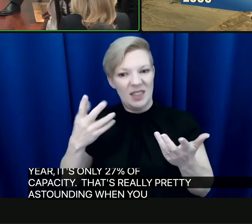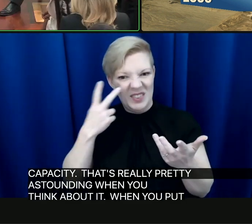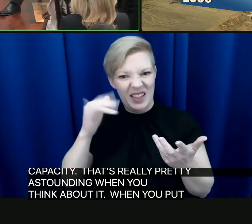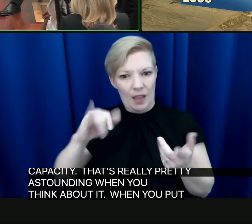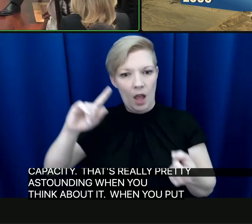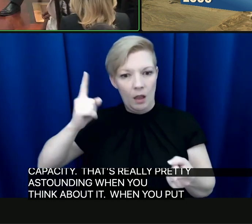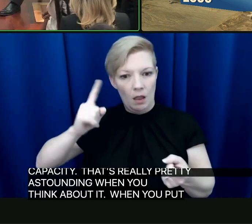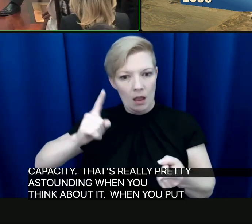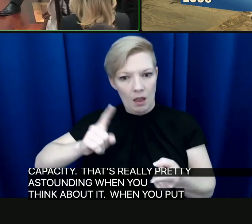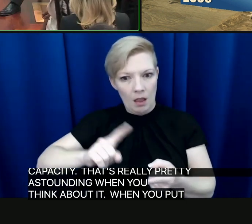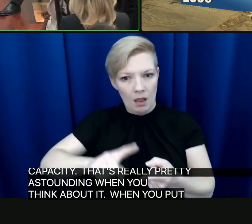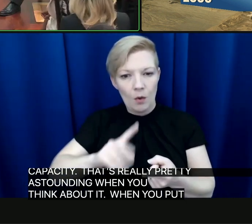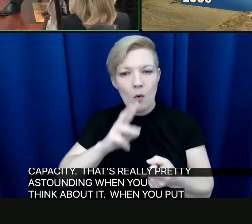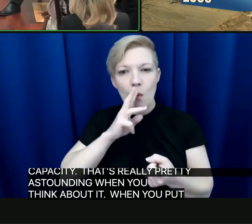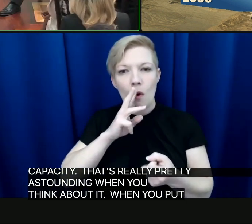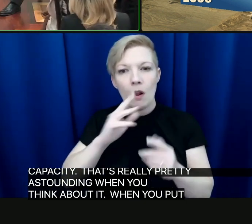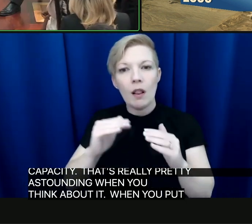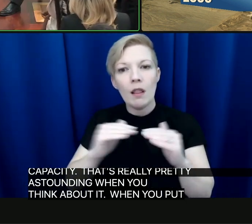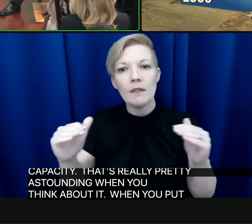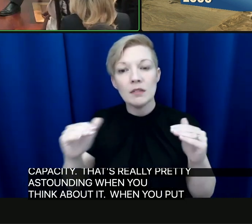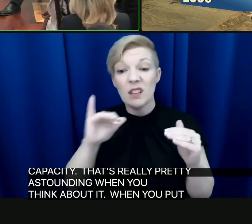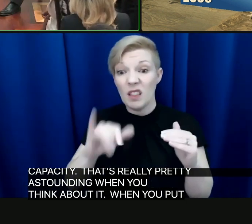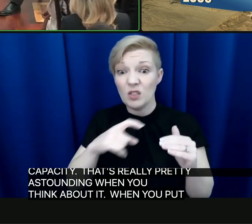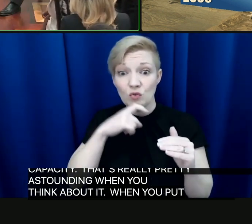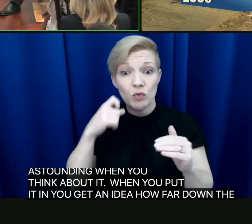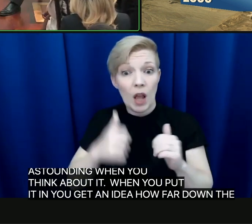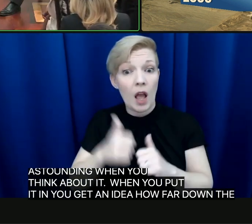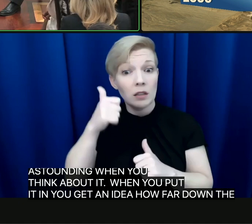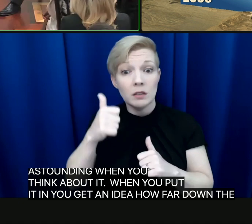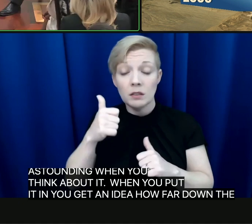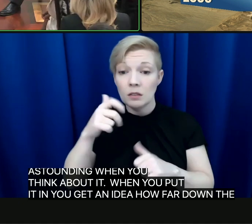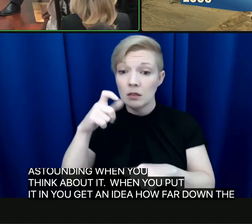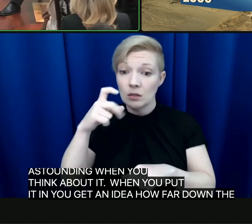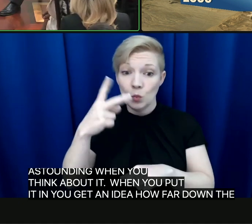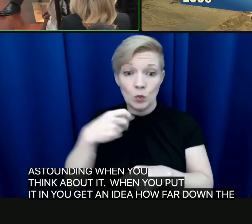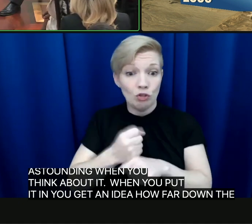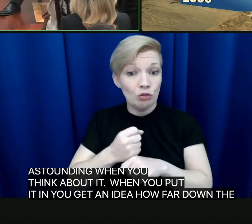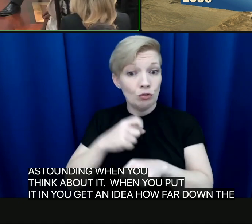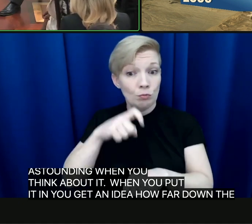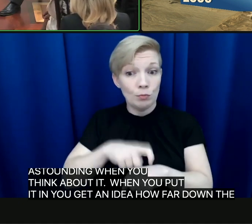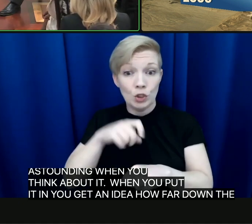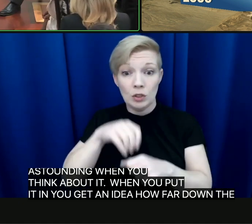this is the driest period, 22 year period in 1200 years.